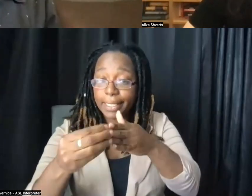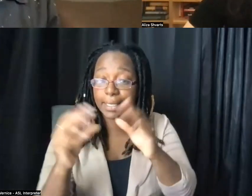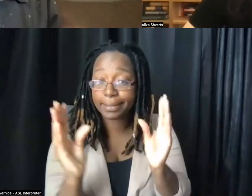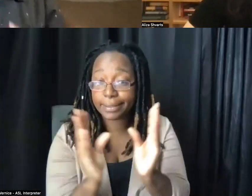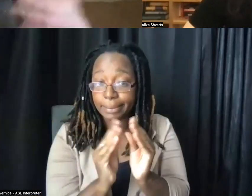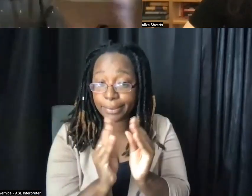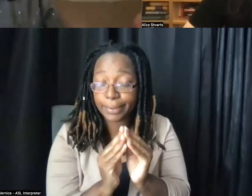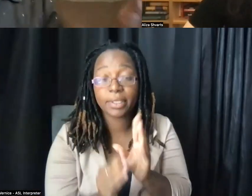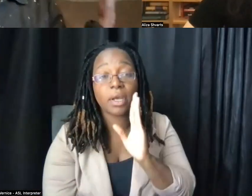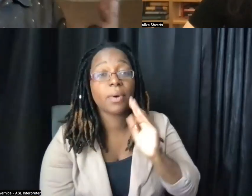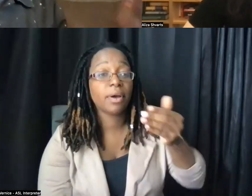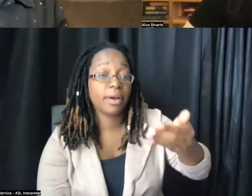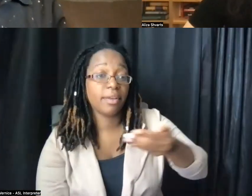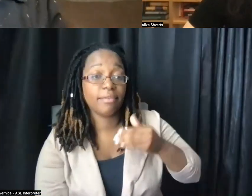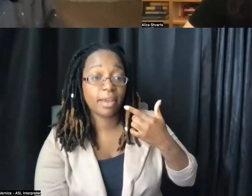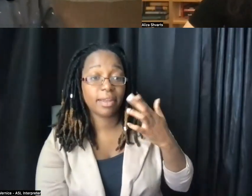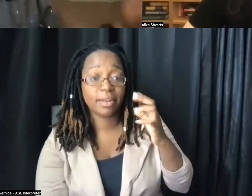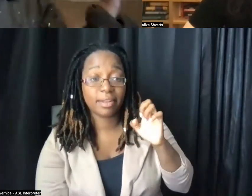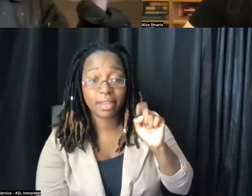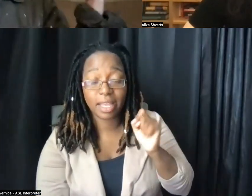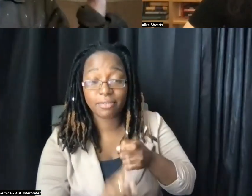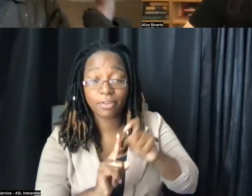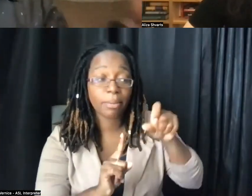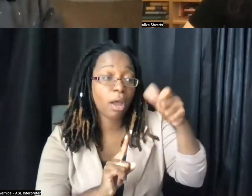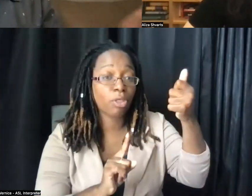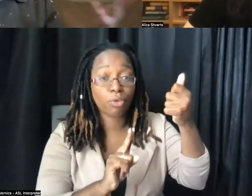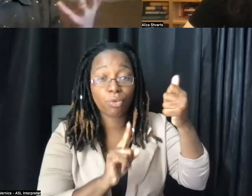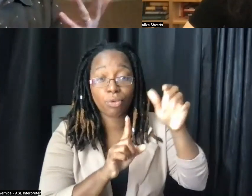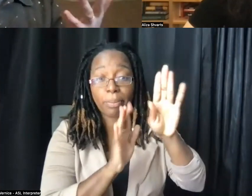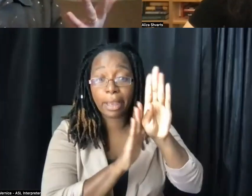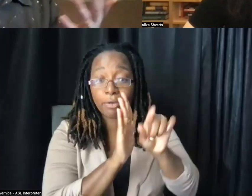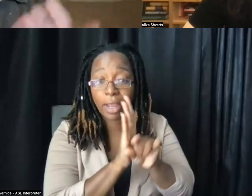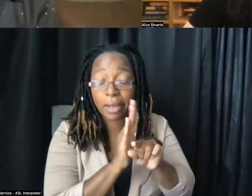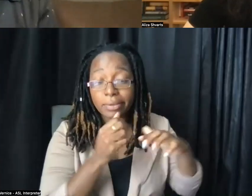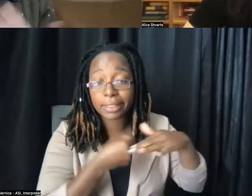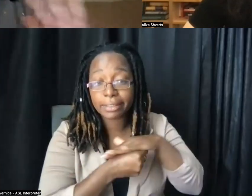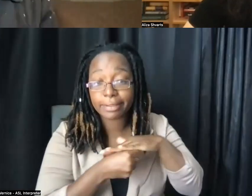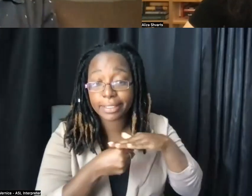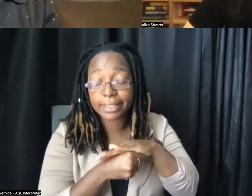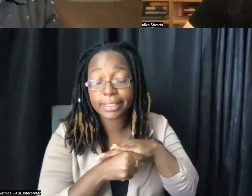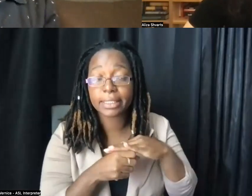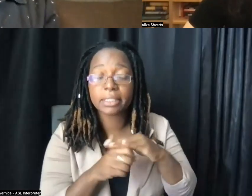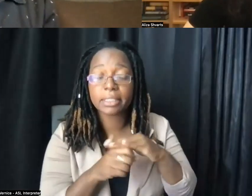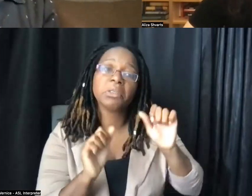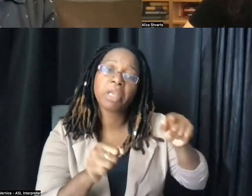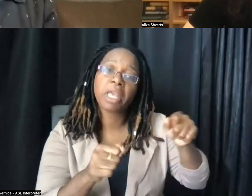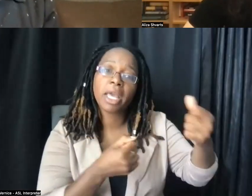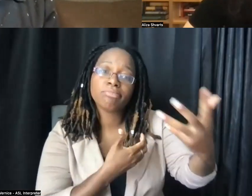And so I made sure to invite guests from other demographics and from other